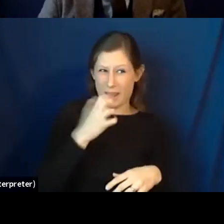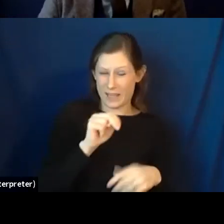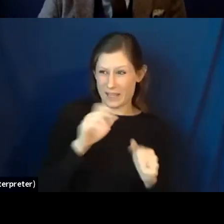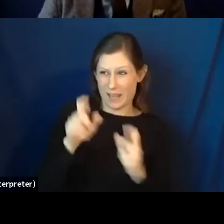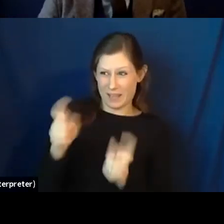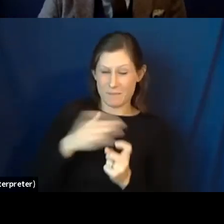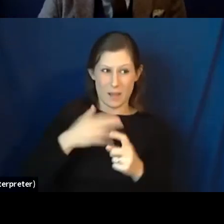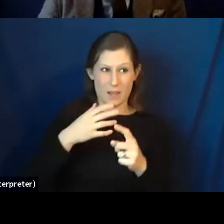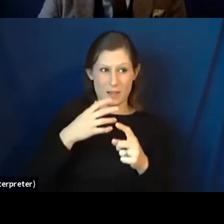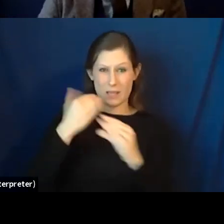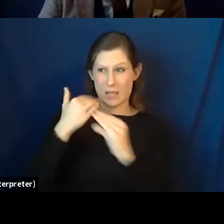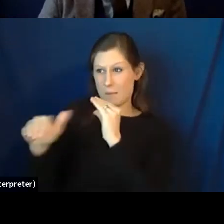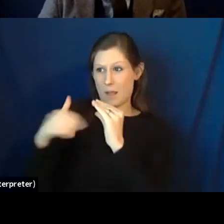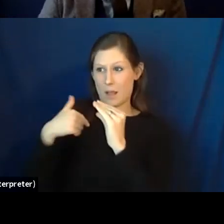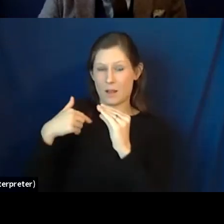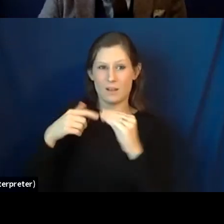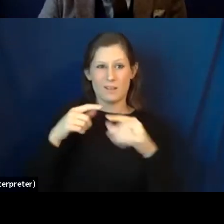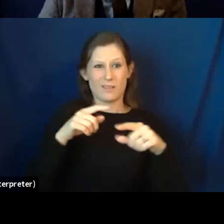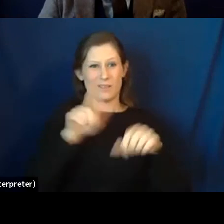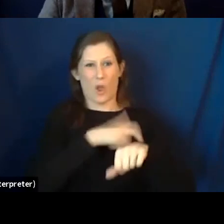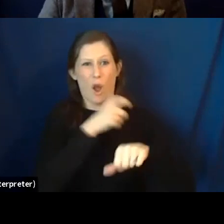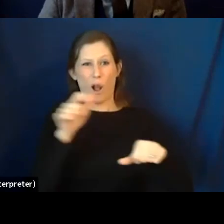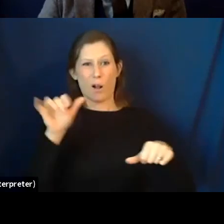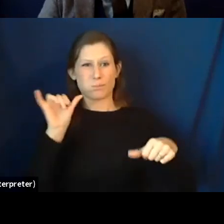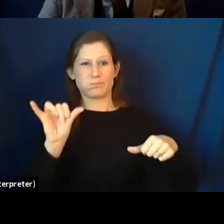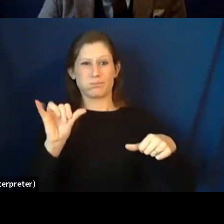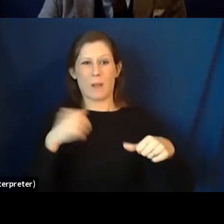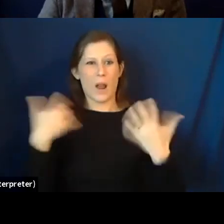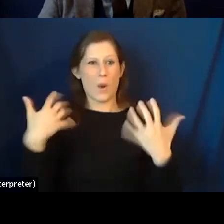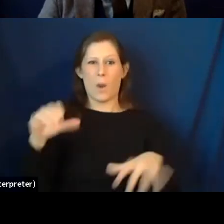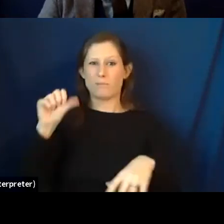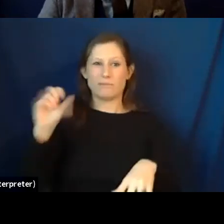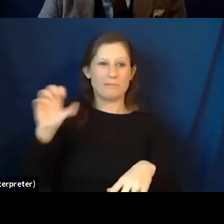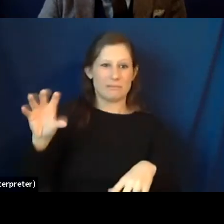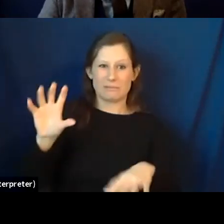to like say it over the yeah absolutely i'll i'll send it to you send beatrice my email